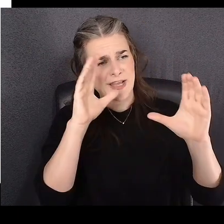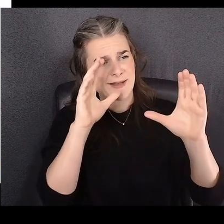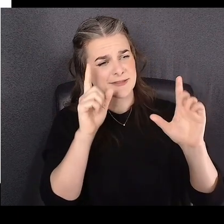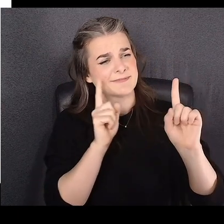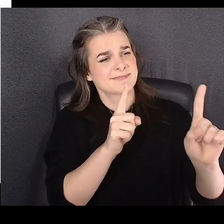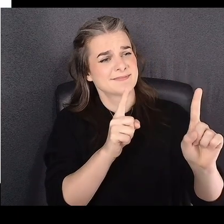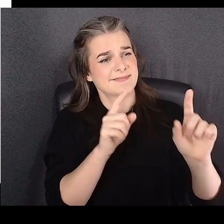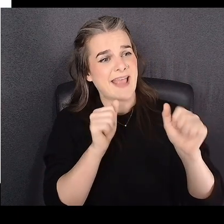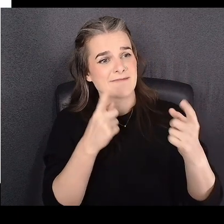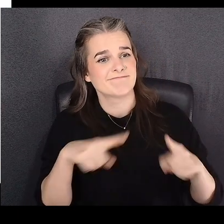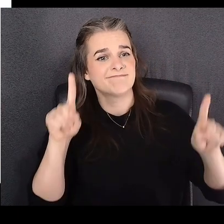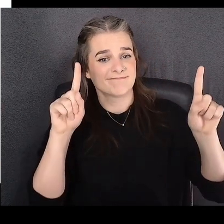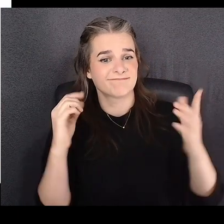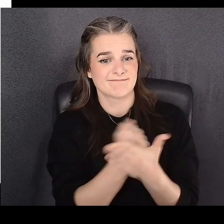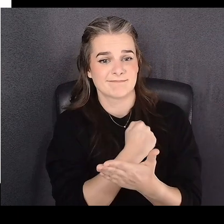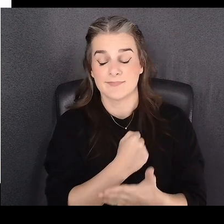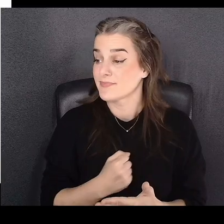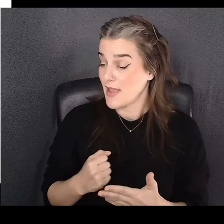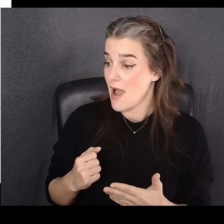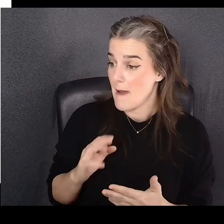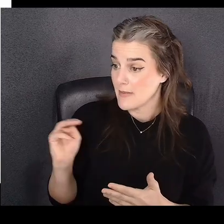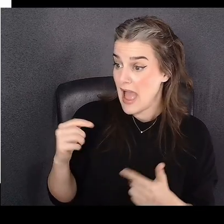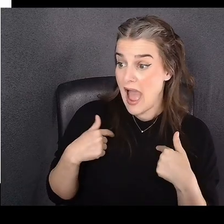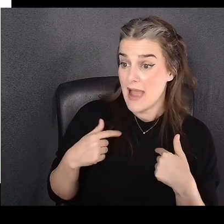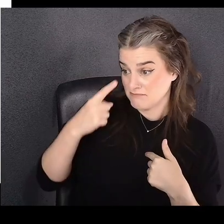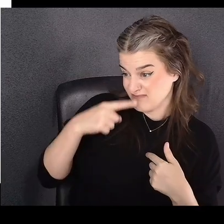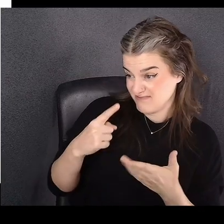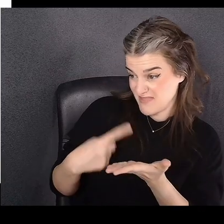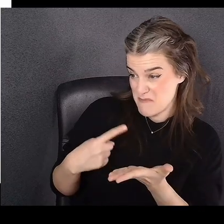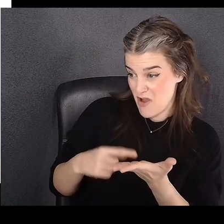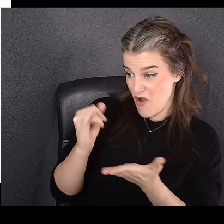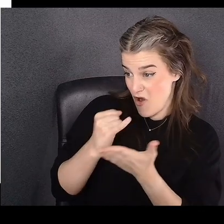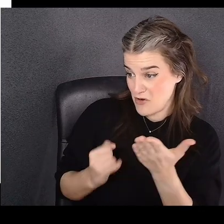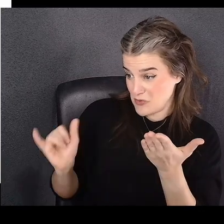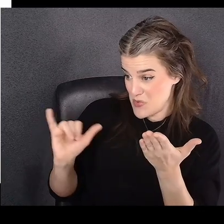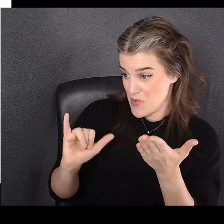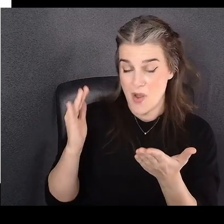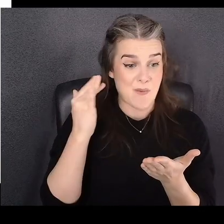I can talk about art as well, because I've been here for a long time.